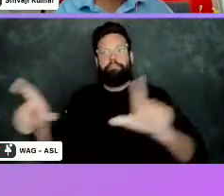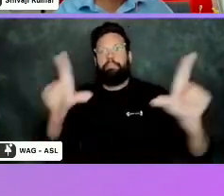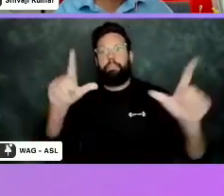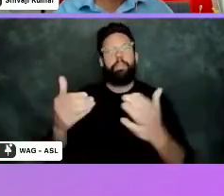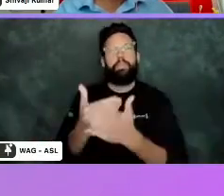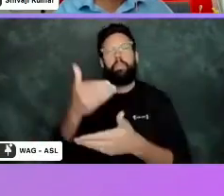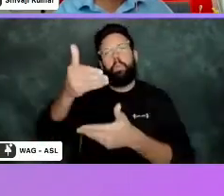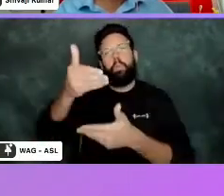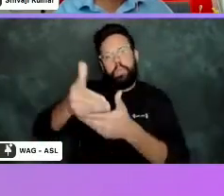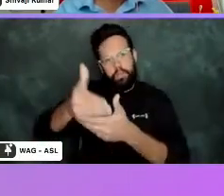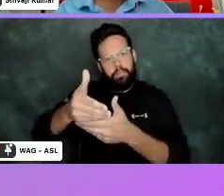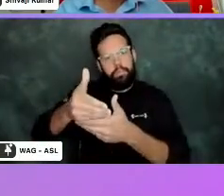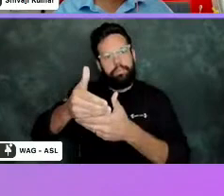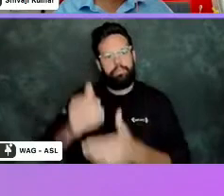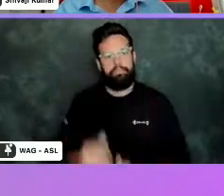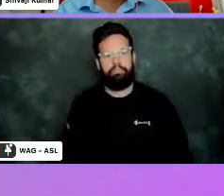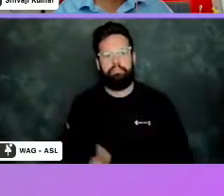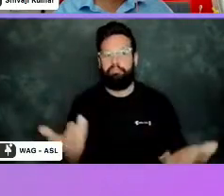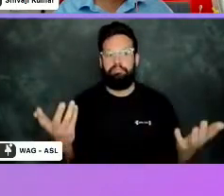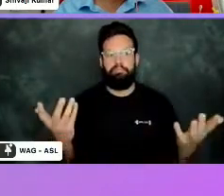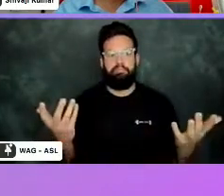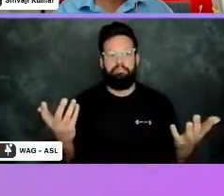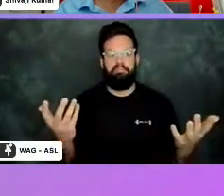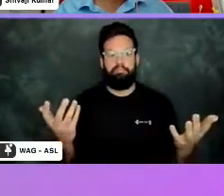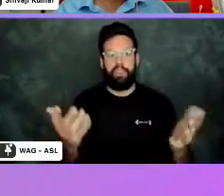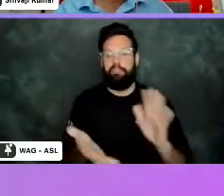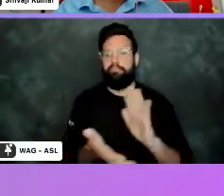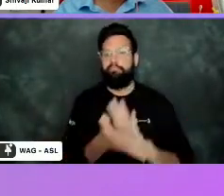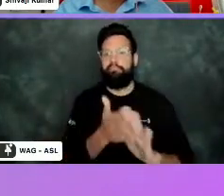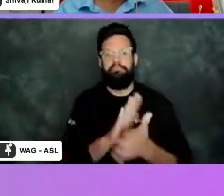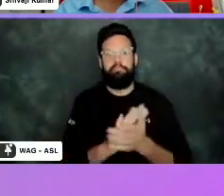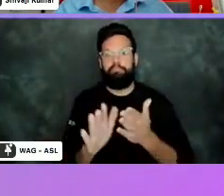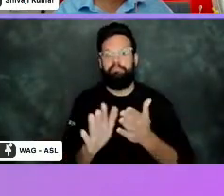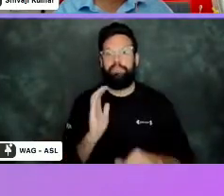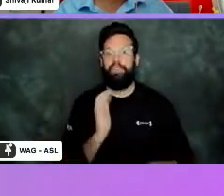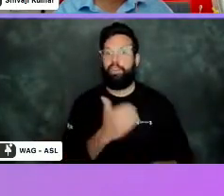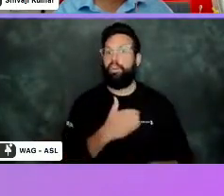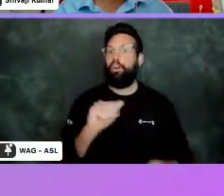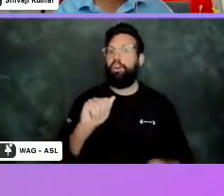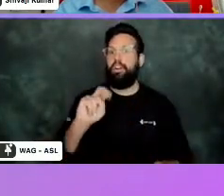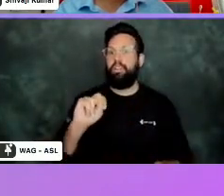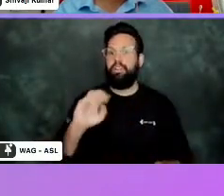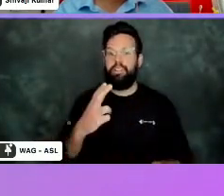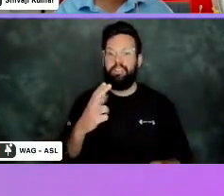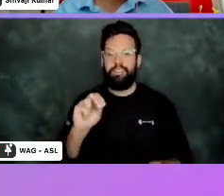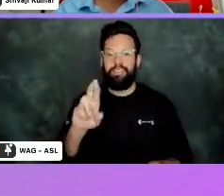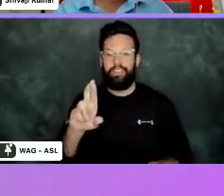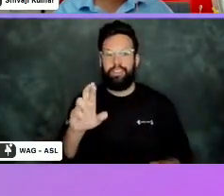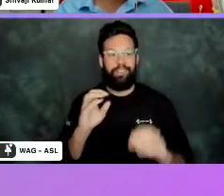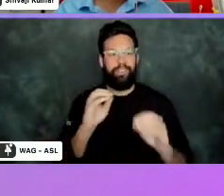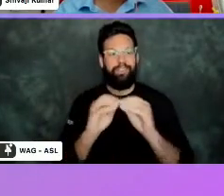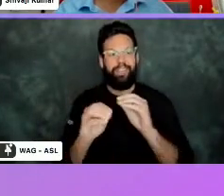And just like that, we've actually fixed our anchor. And now our function is no longer needed.